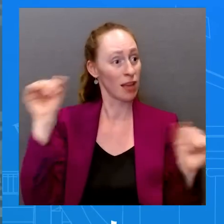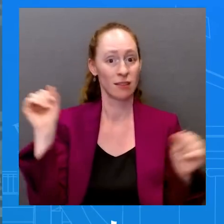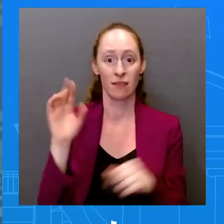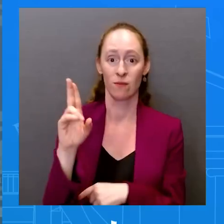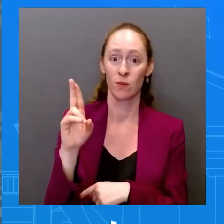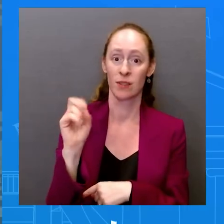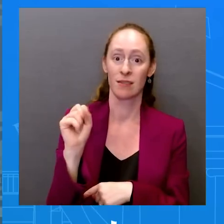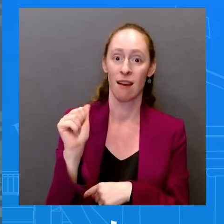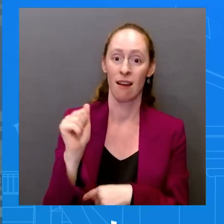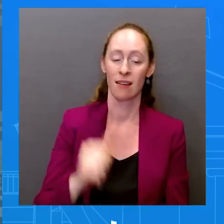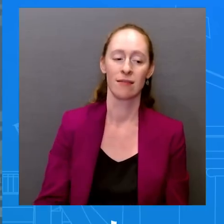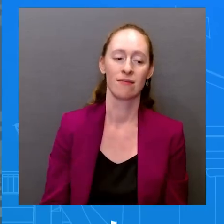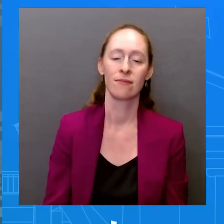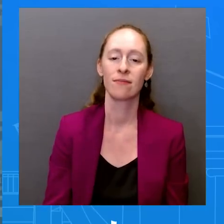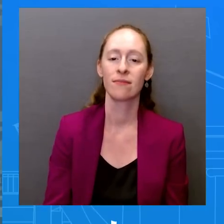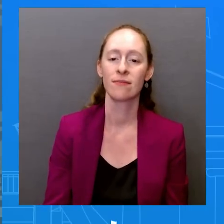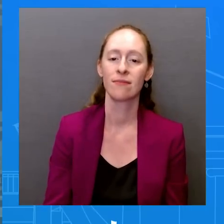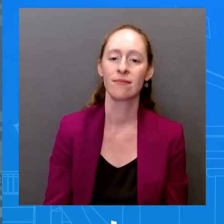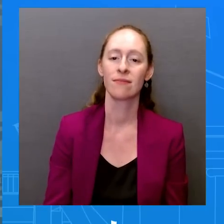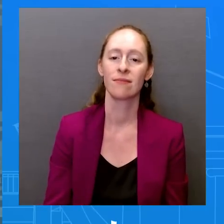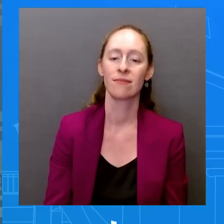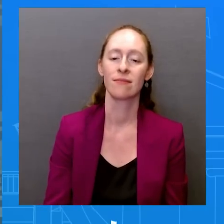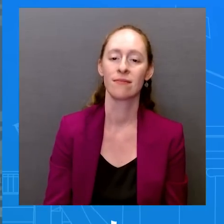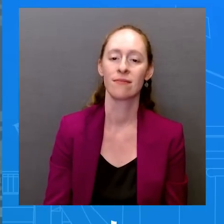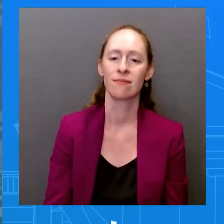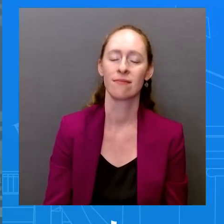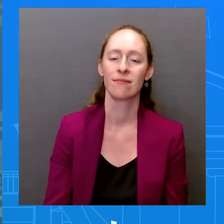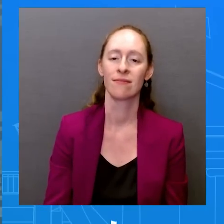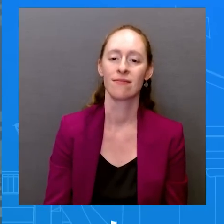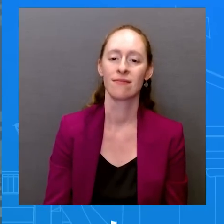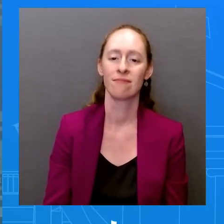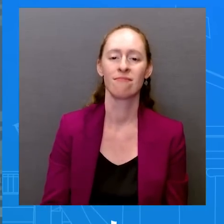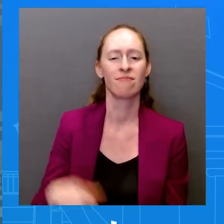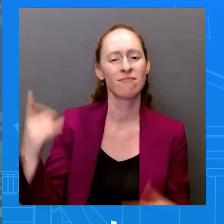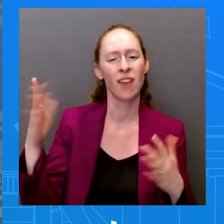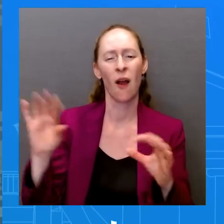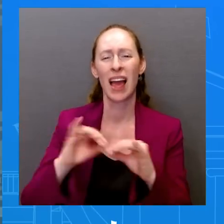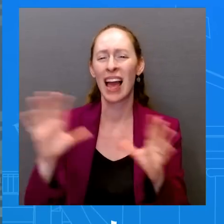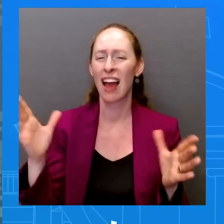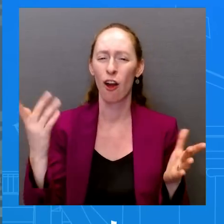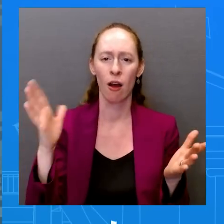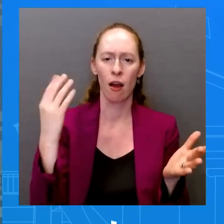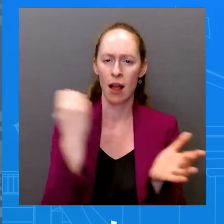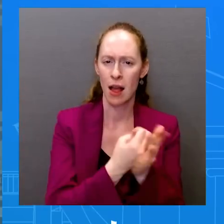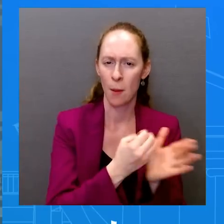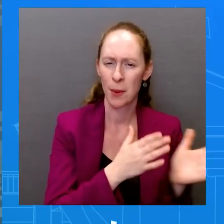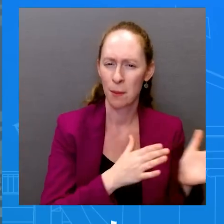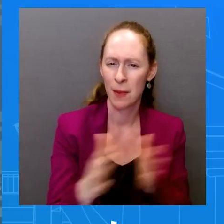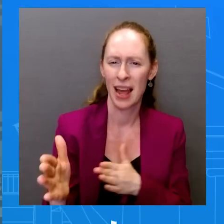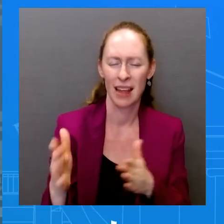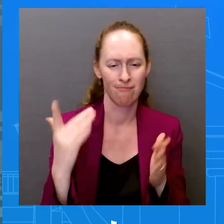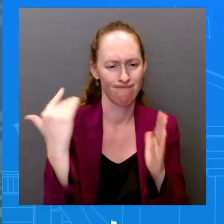When it comes to his economic plan and dealing with inflation, he's doing everything that he can to make sure that we lower costs.